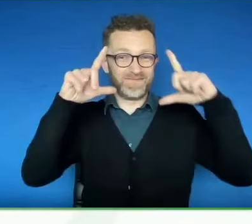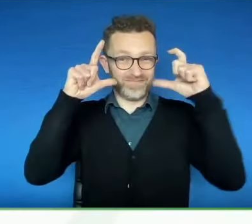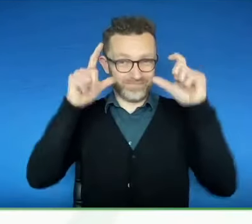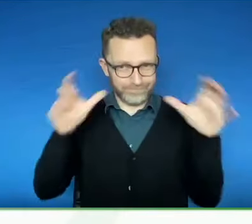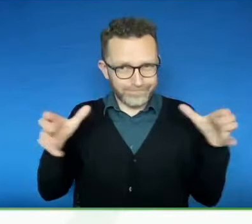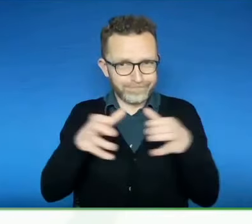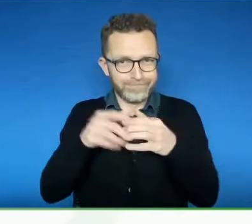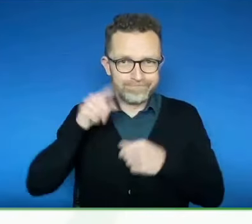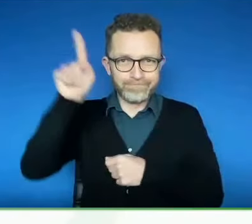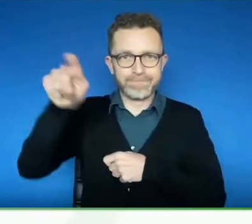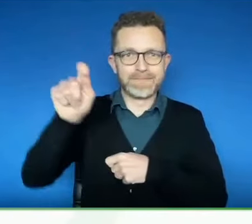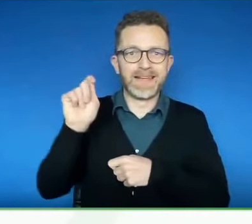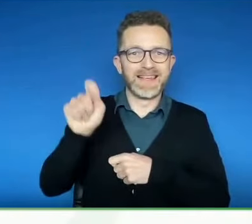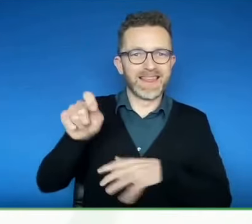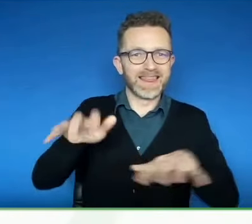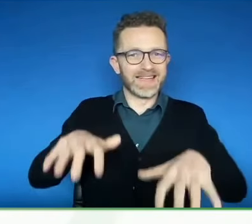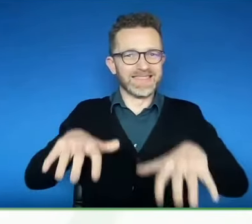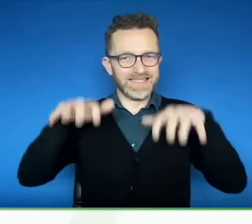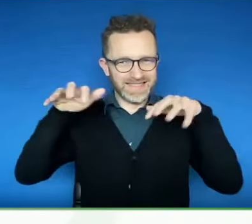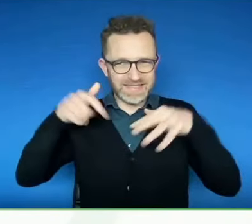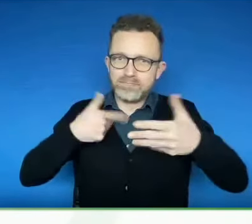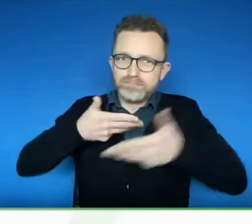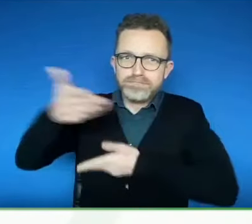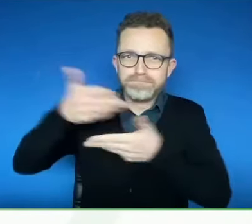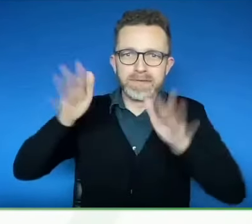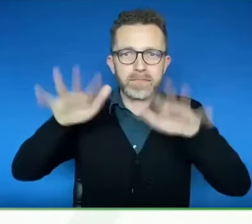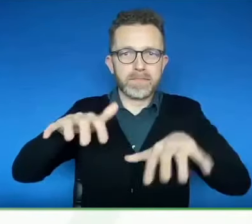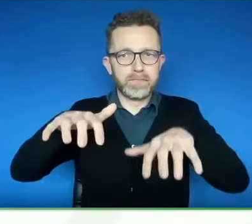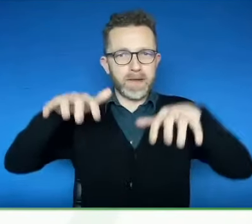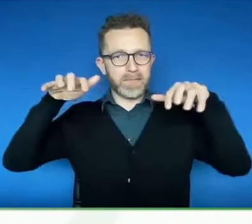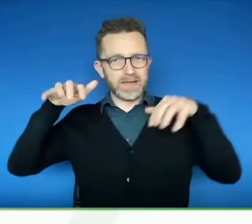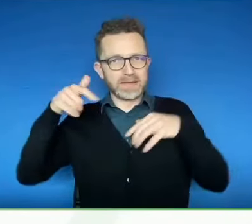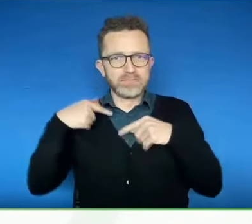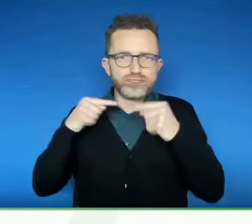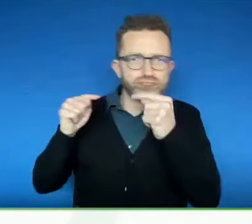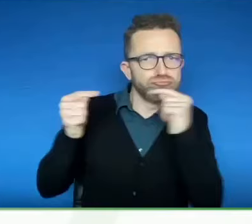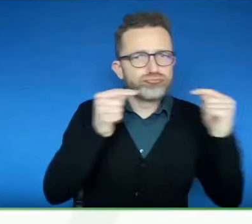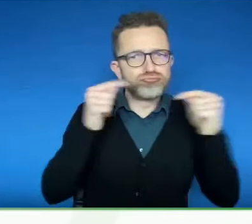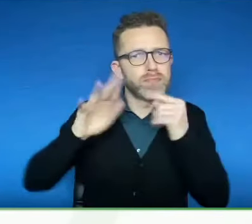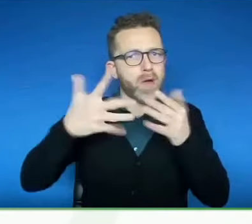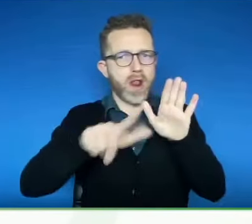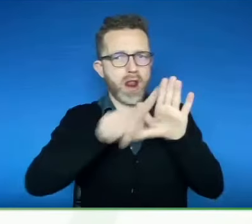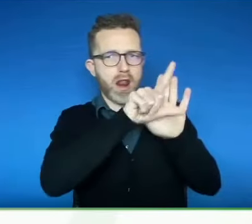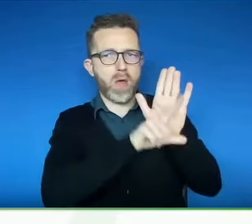As we had from Dorothy, the first is relationships, and the right to